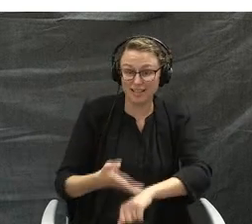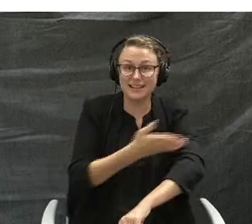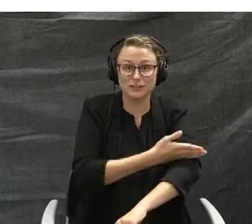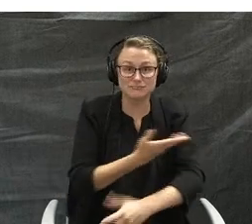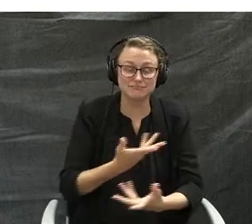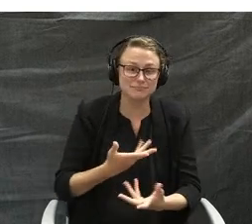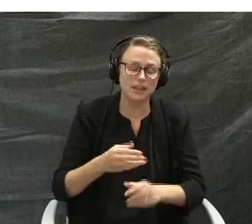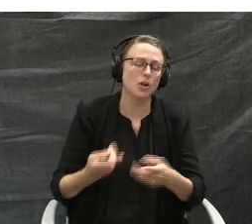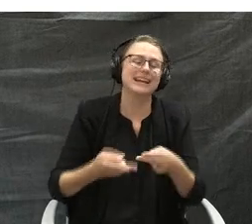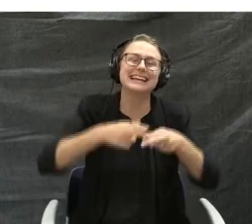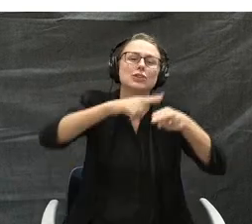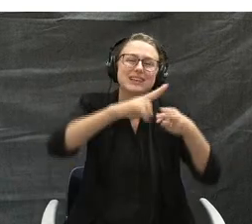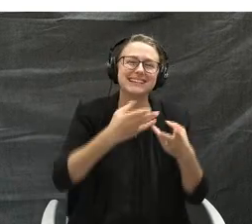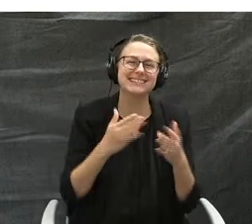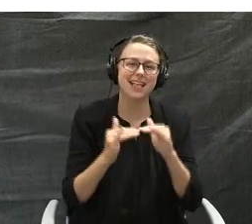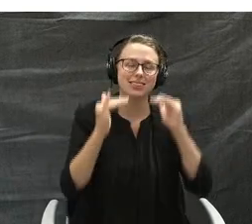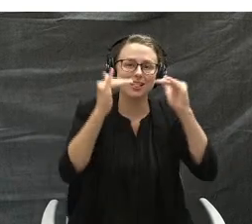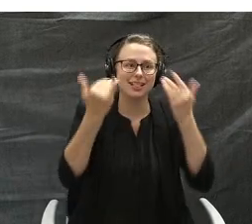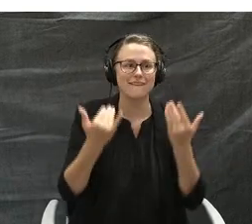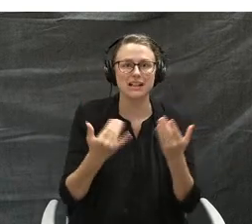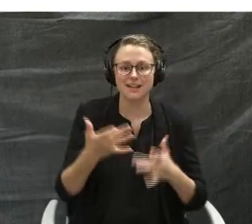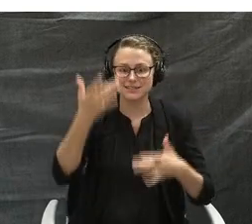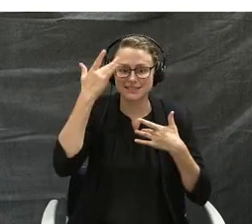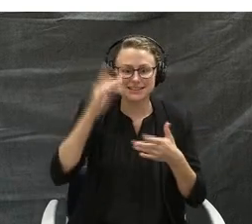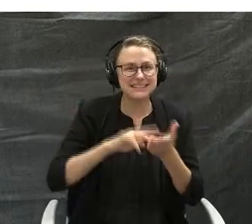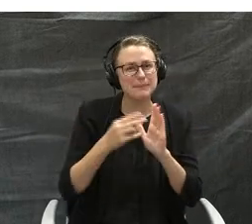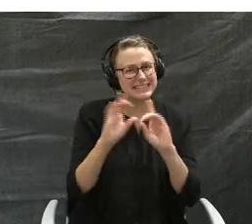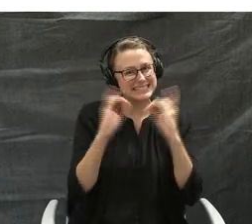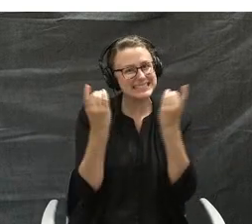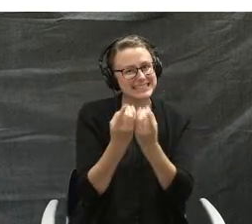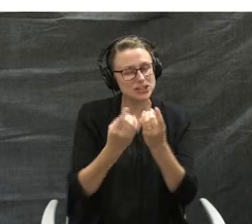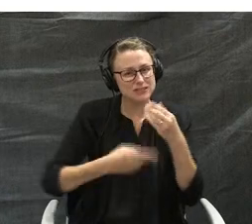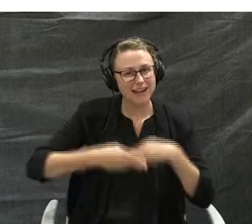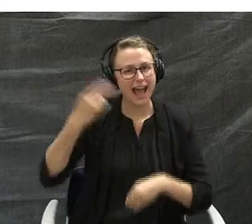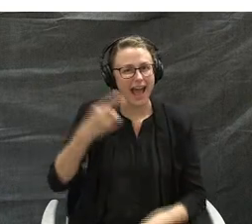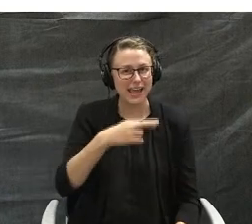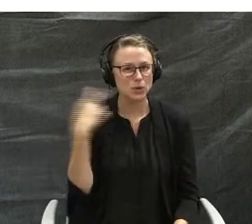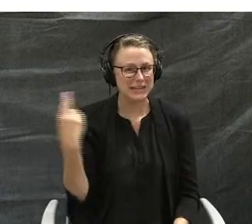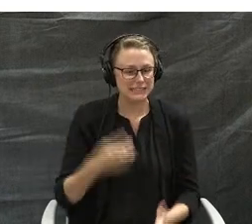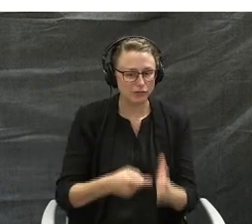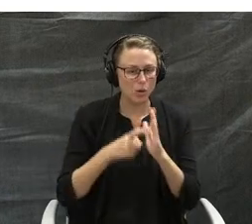community. This puts the district at greater risk of requiring an emergency response rather than a planned one.